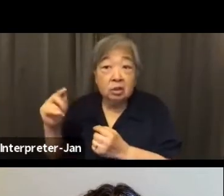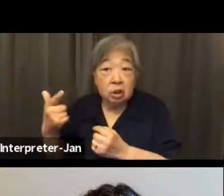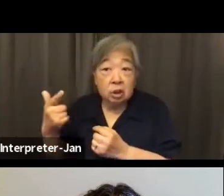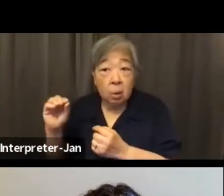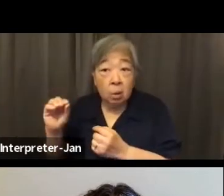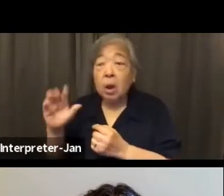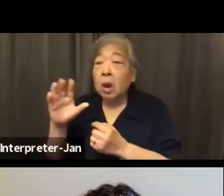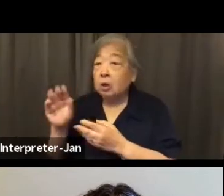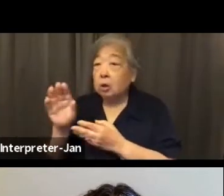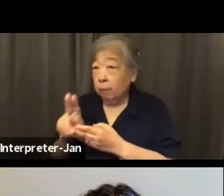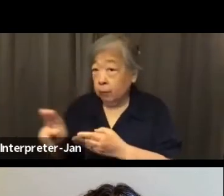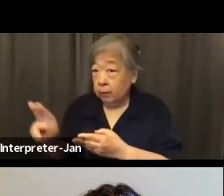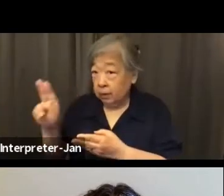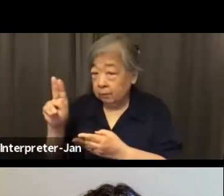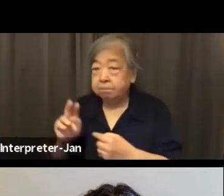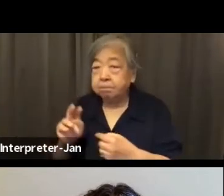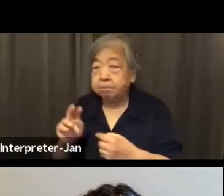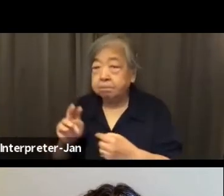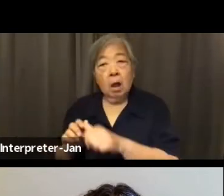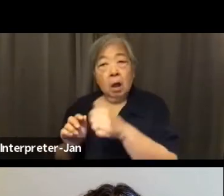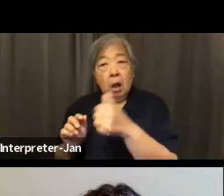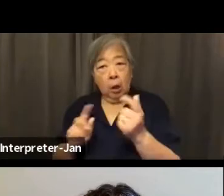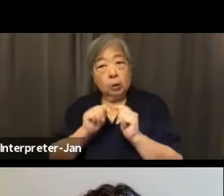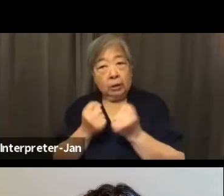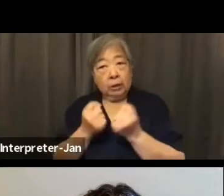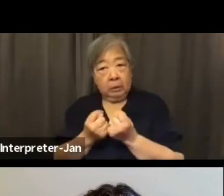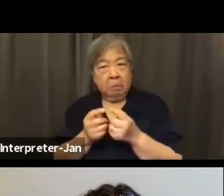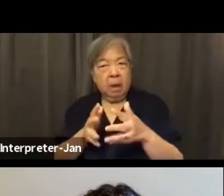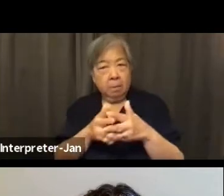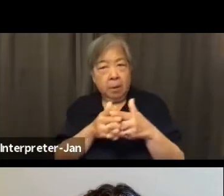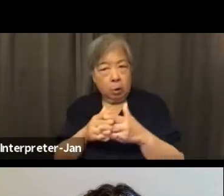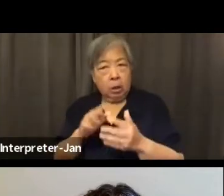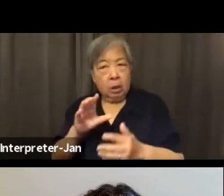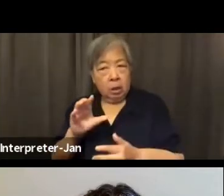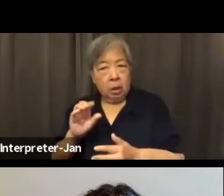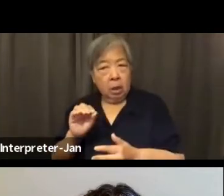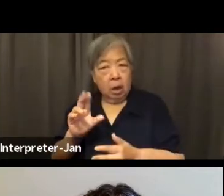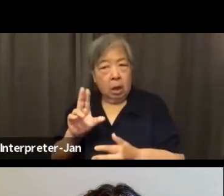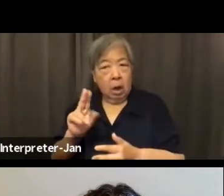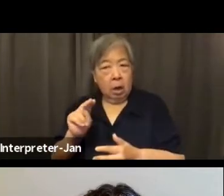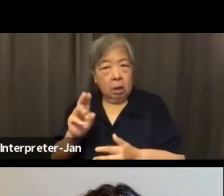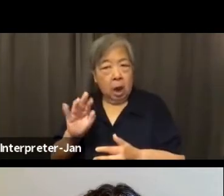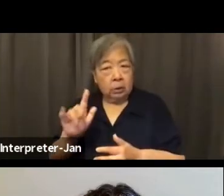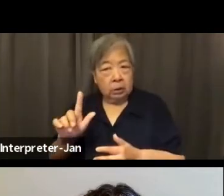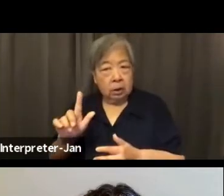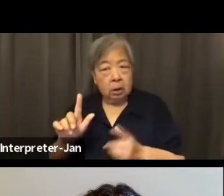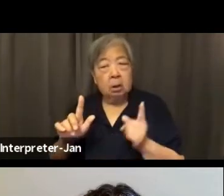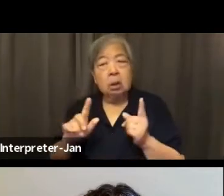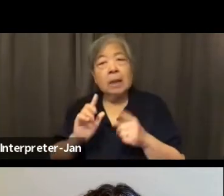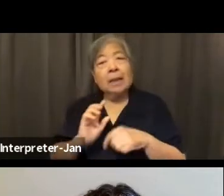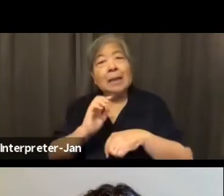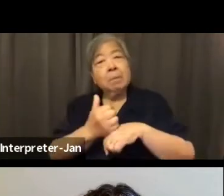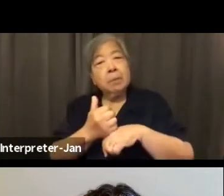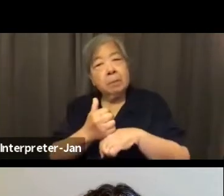And we also have another team at American Council that acts as an implementer of the program.